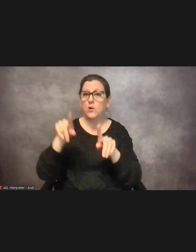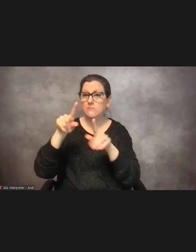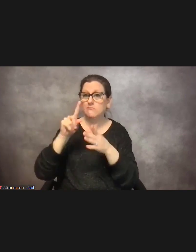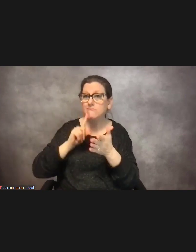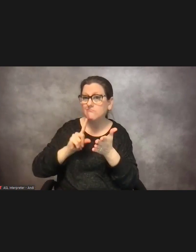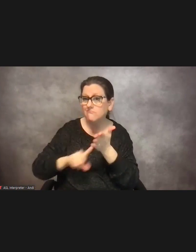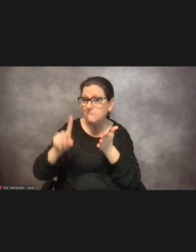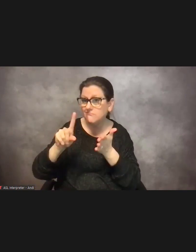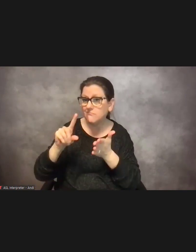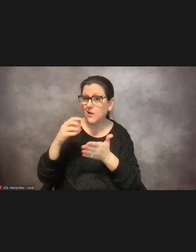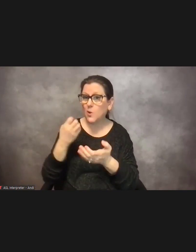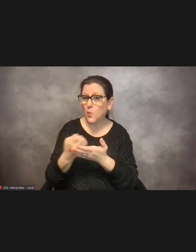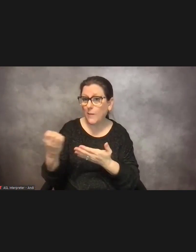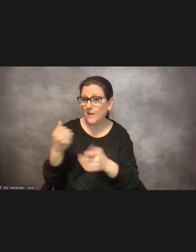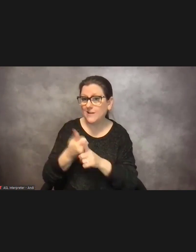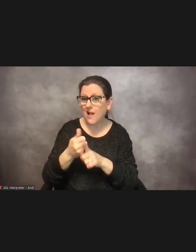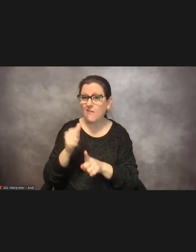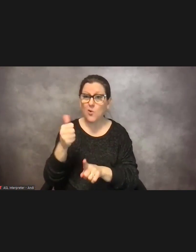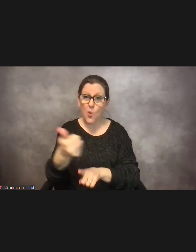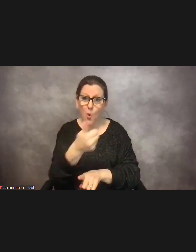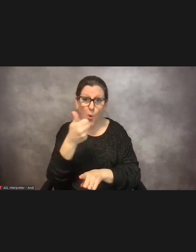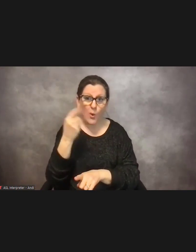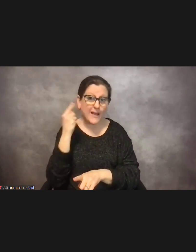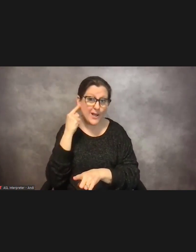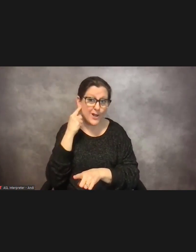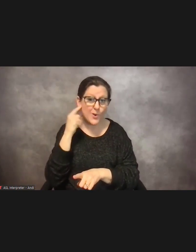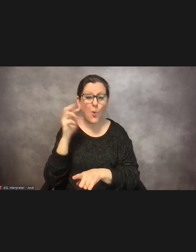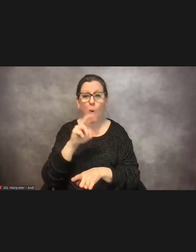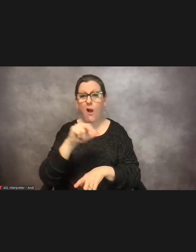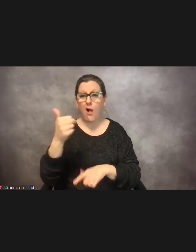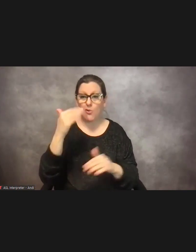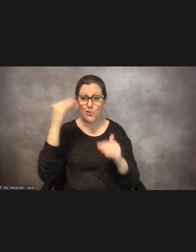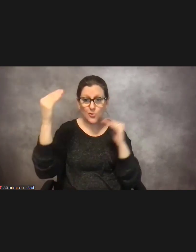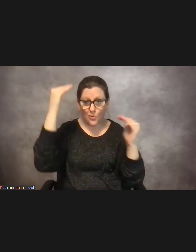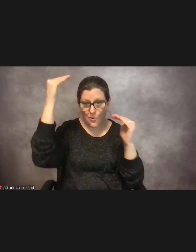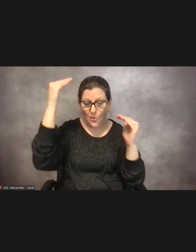you'll be testing the equipment out on your own ears and on another adult, to make sure it's functioning properly before